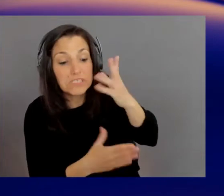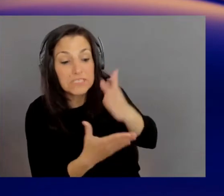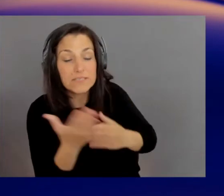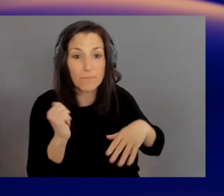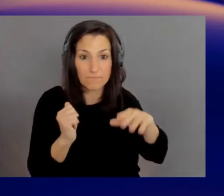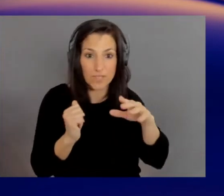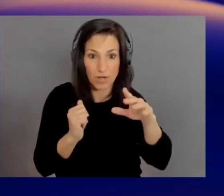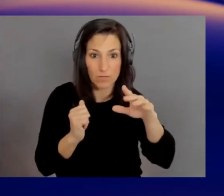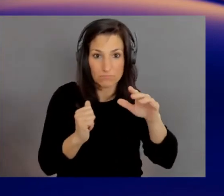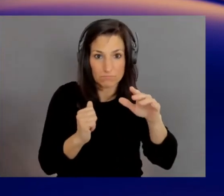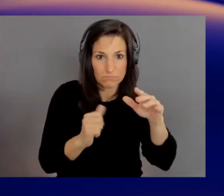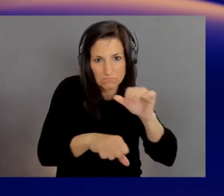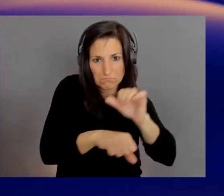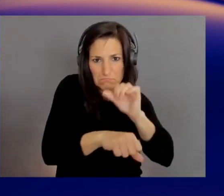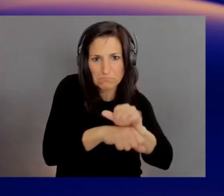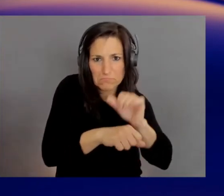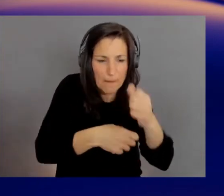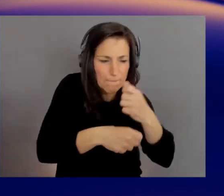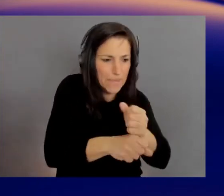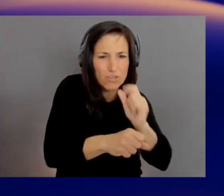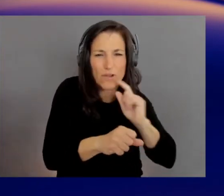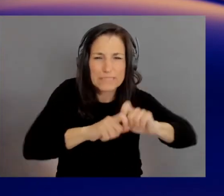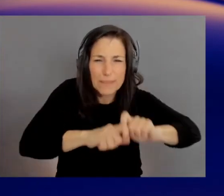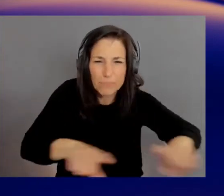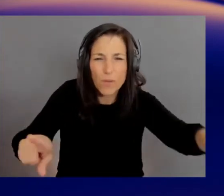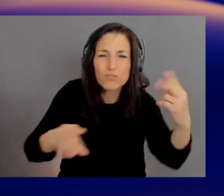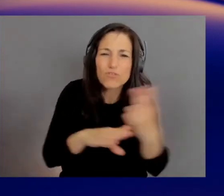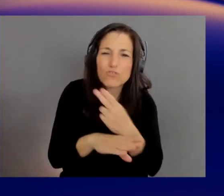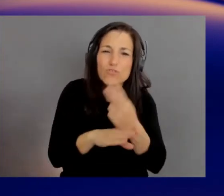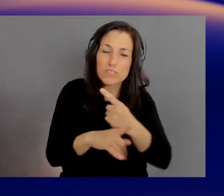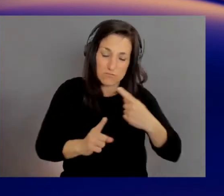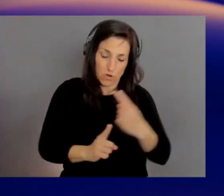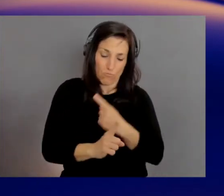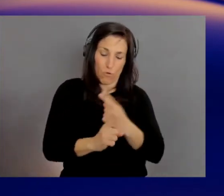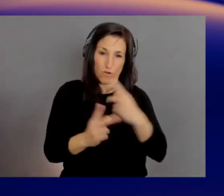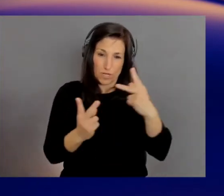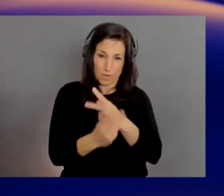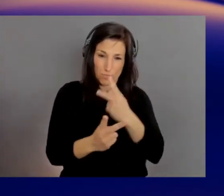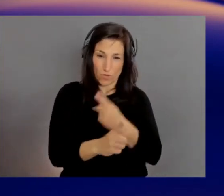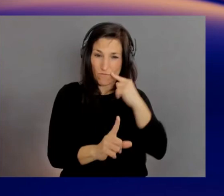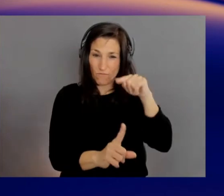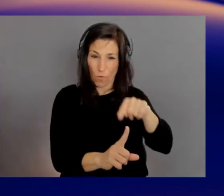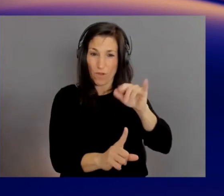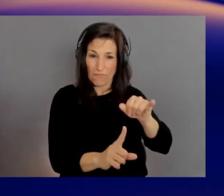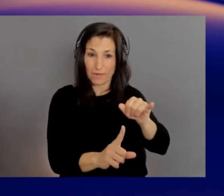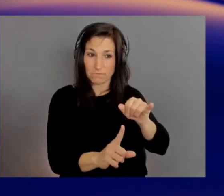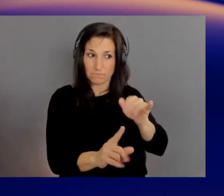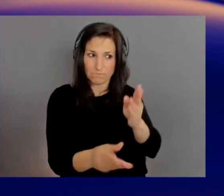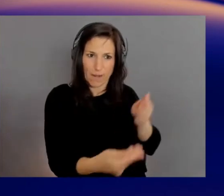So you're using the right compute for the step inside your pipeline. So you're gonna use the right compute for training the right